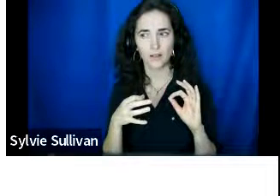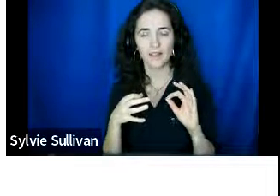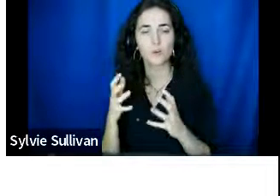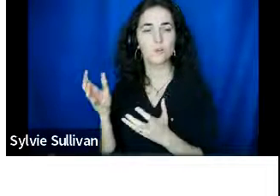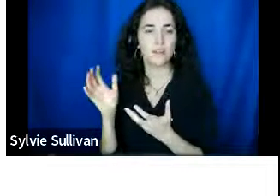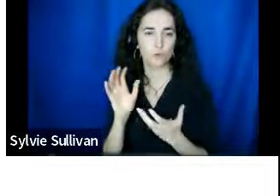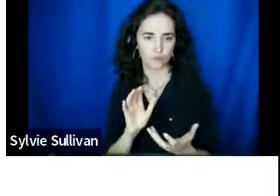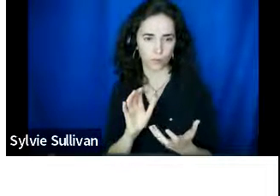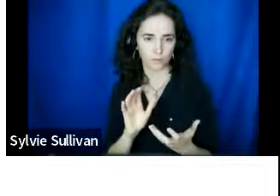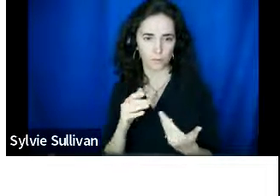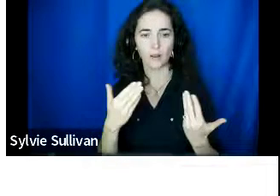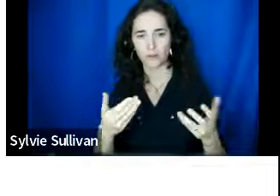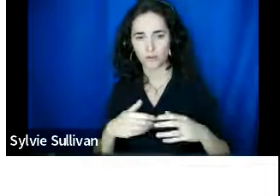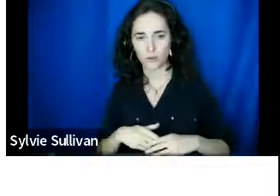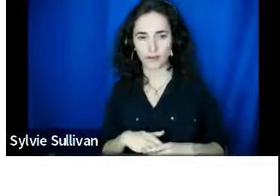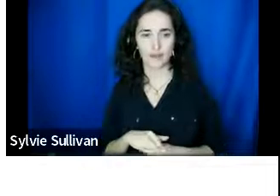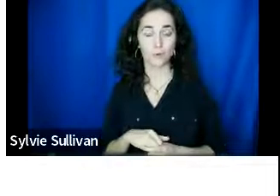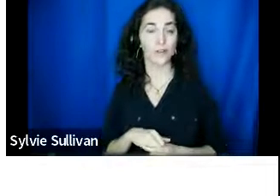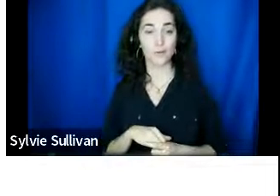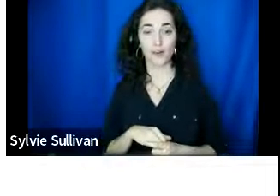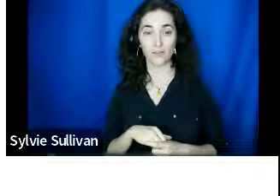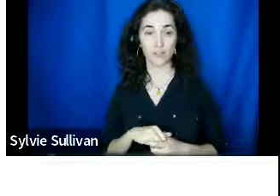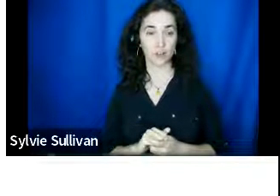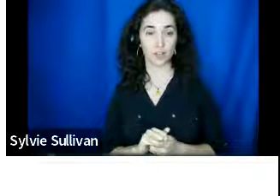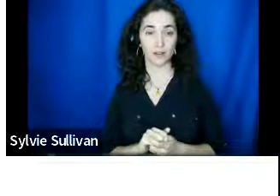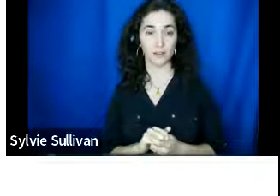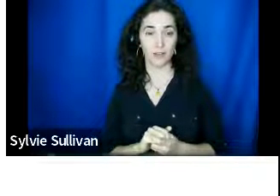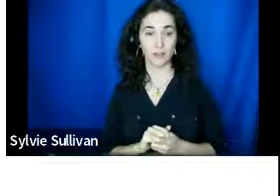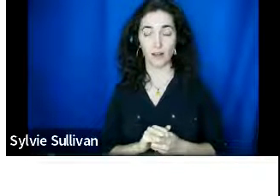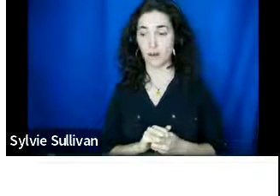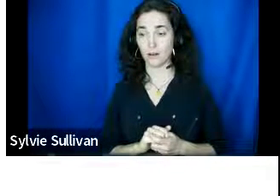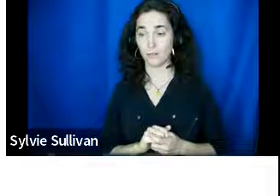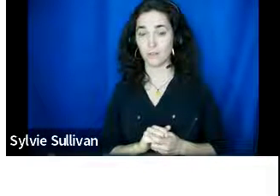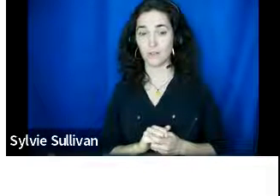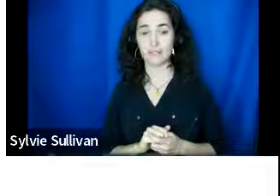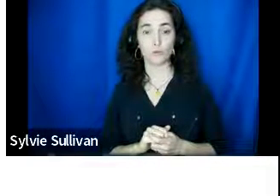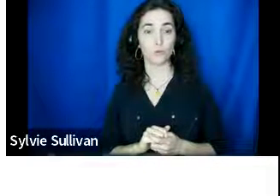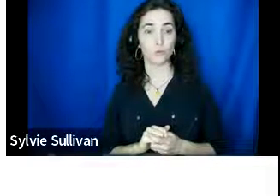would be useful. I'll give you an example if you have a young child.